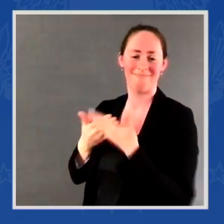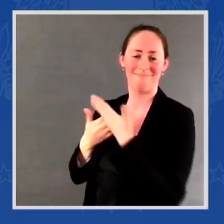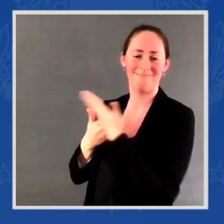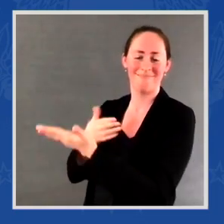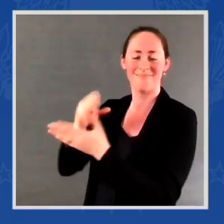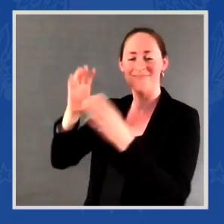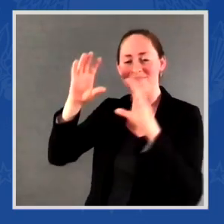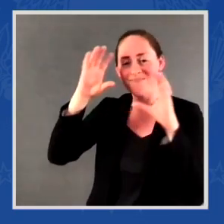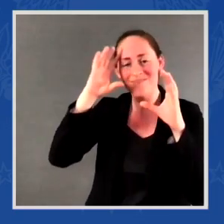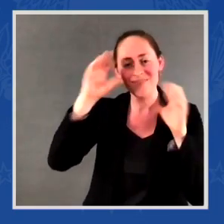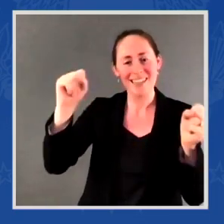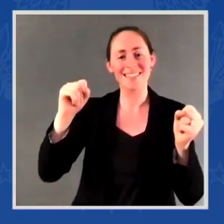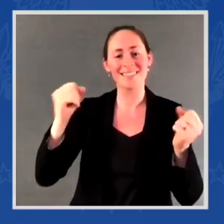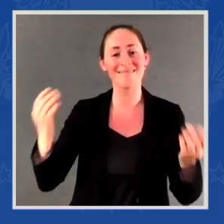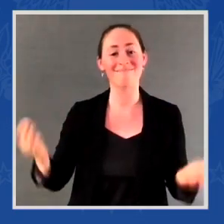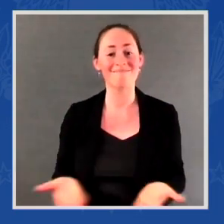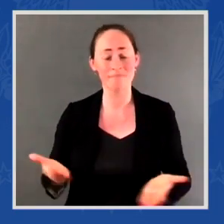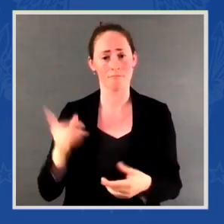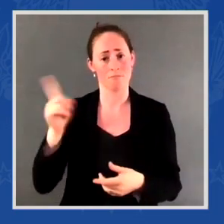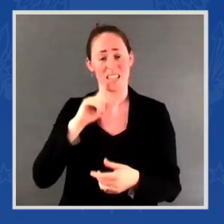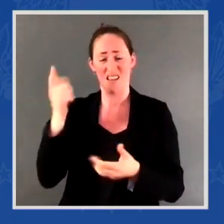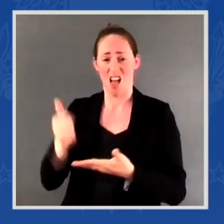Please welcome President Joseph R. Biden.